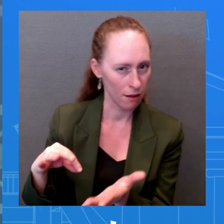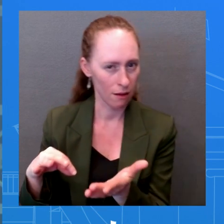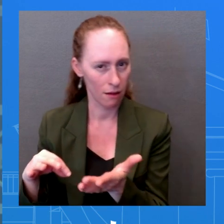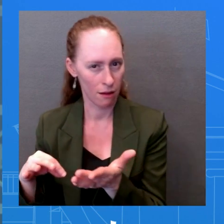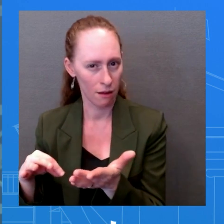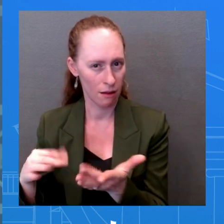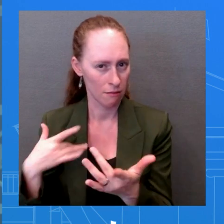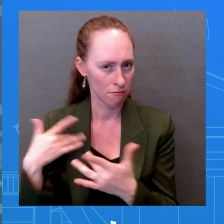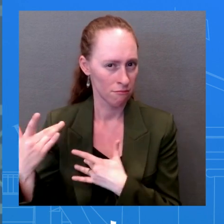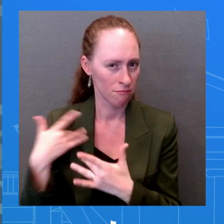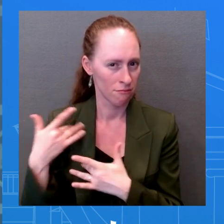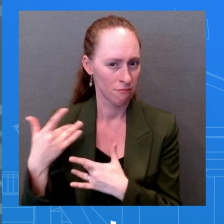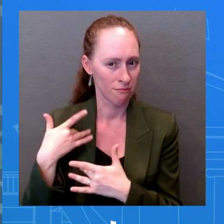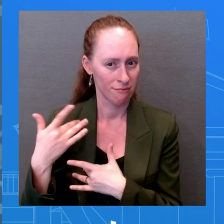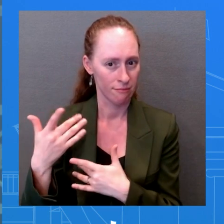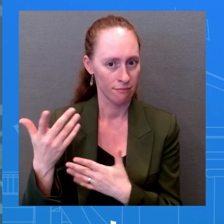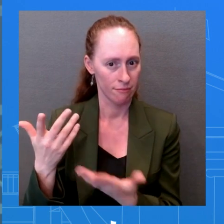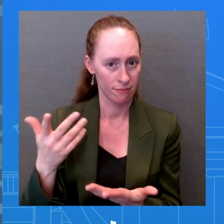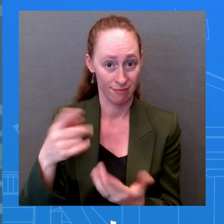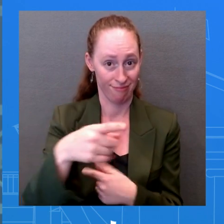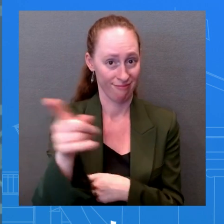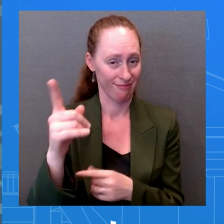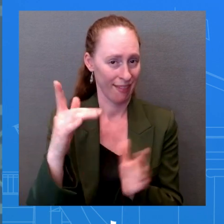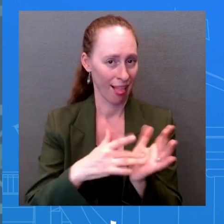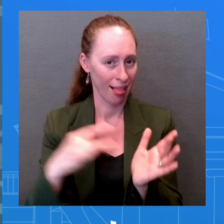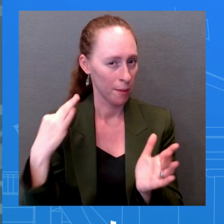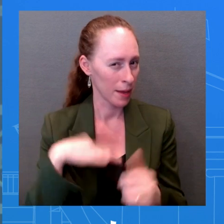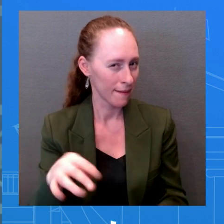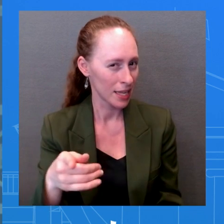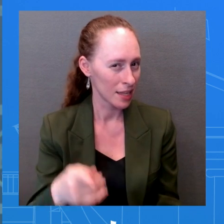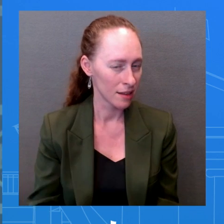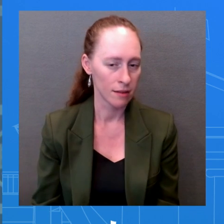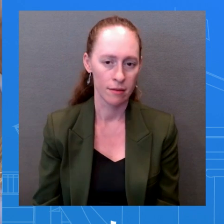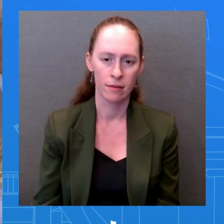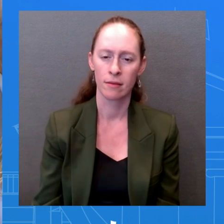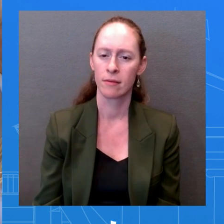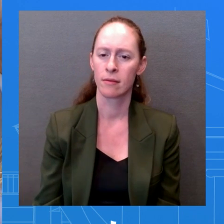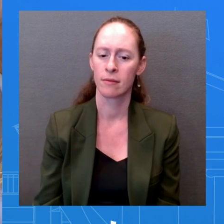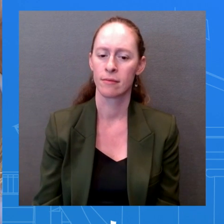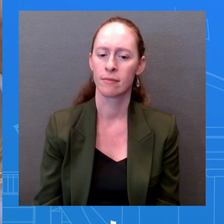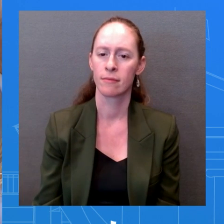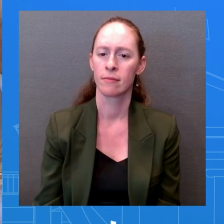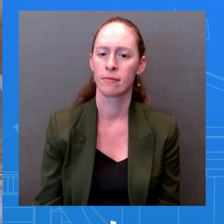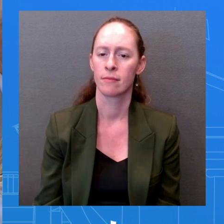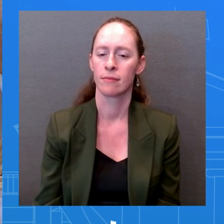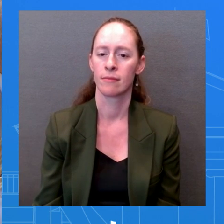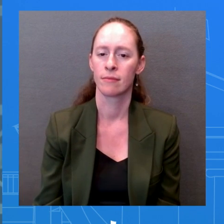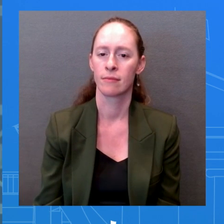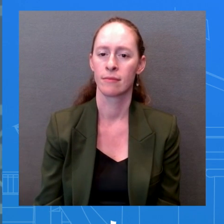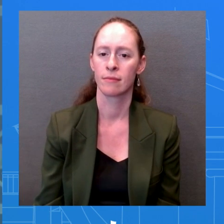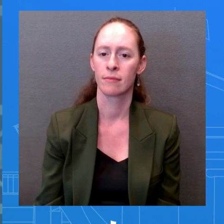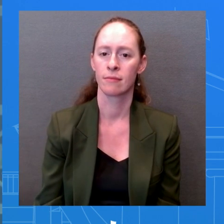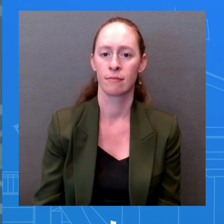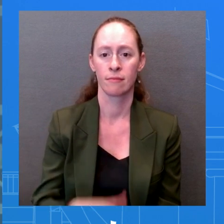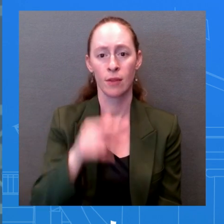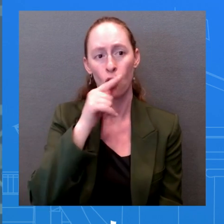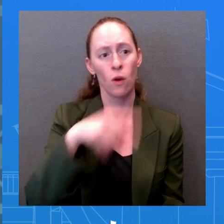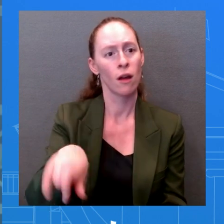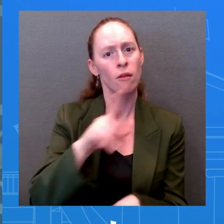The Press: They're essentially saying that they wonder if something is amiss, if people who -- Ms. Jean-Pierre: No, I -- I -- The Press: -- have debt are working on the plan Ms. Jean-Pierre: Let's be very clear here. There's -- there's always so much noise